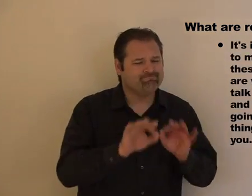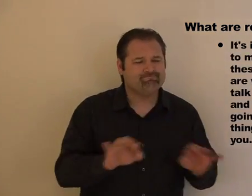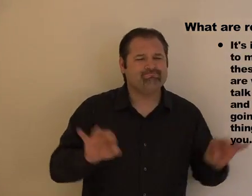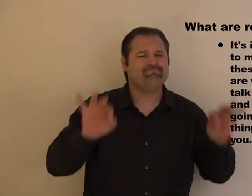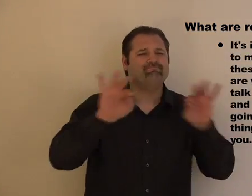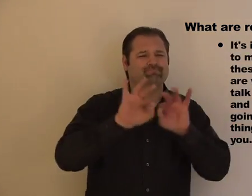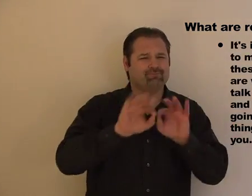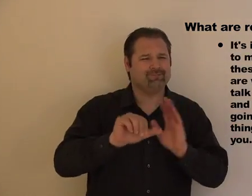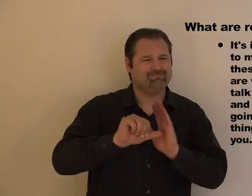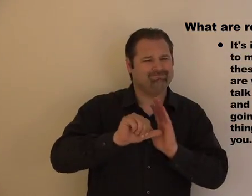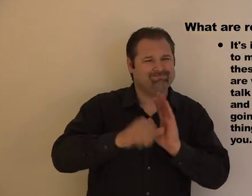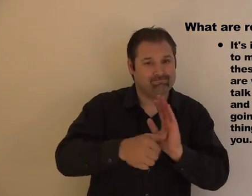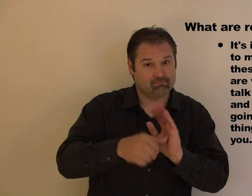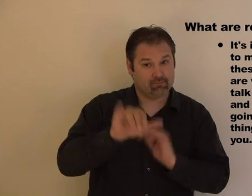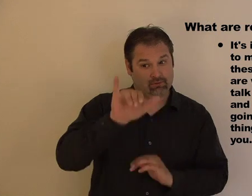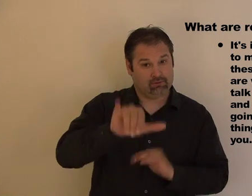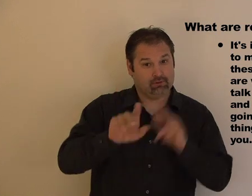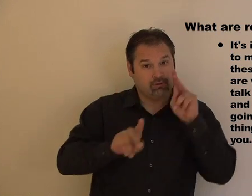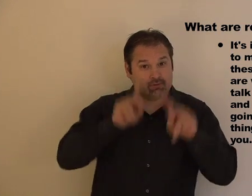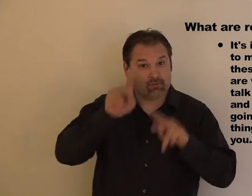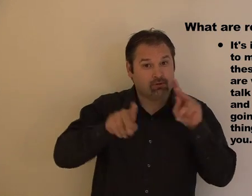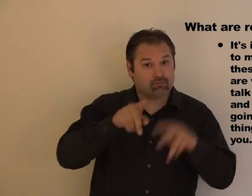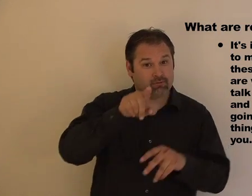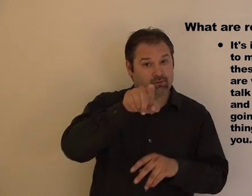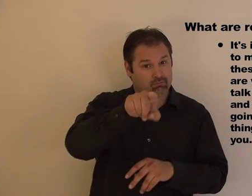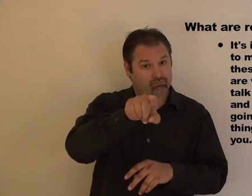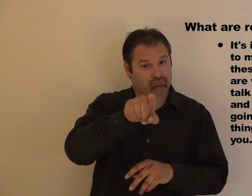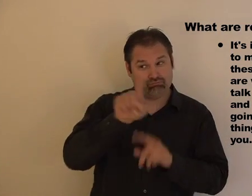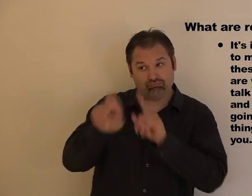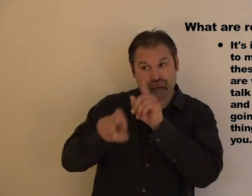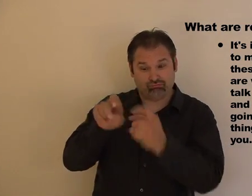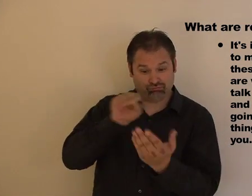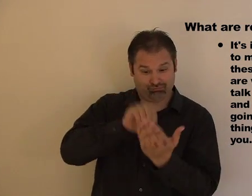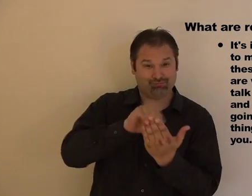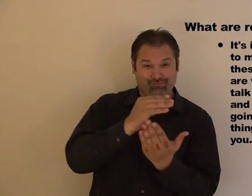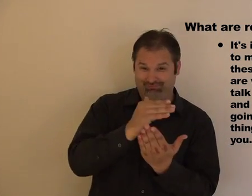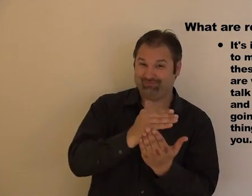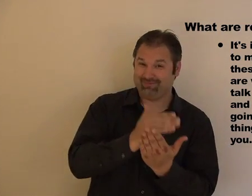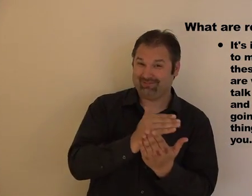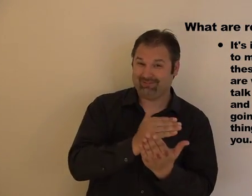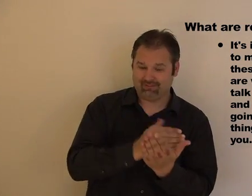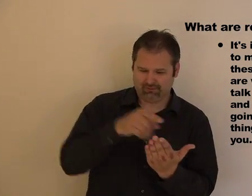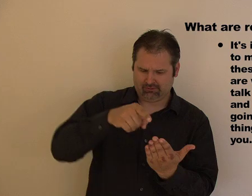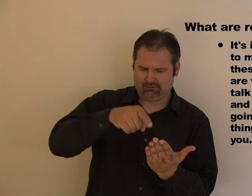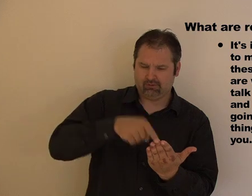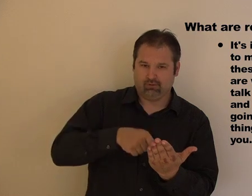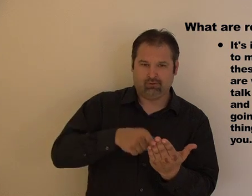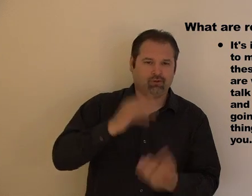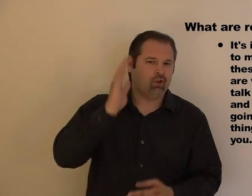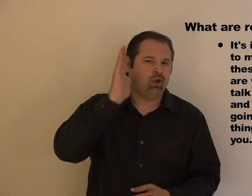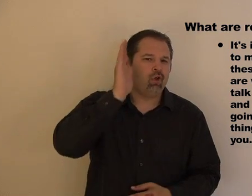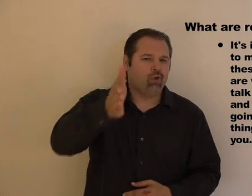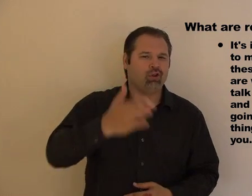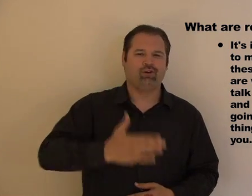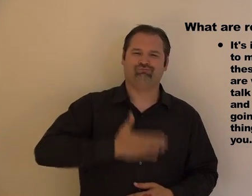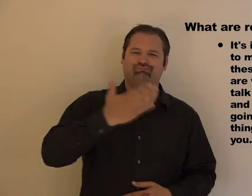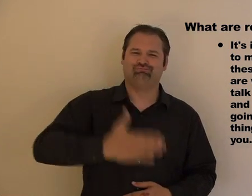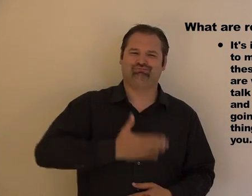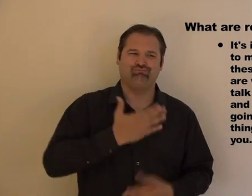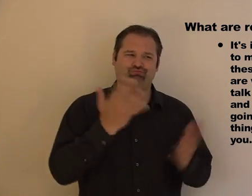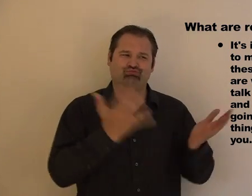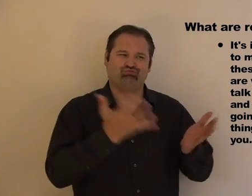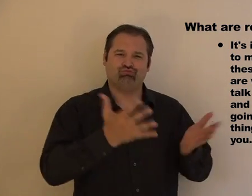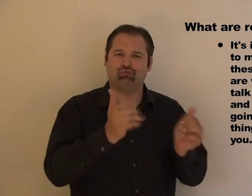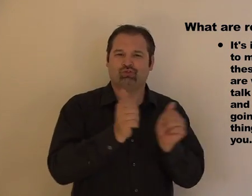and that they are going to say good things about you.